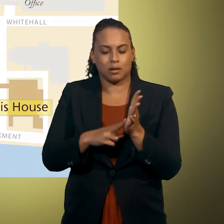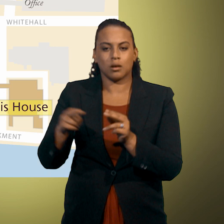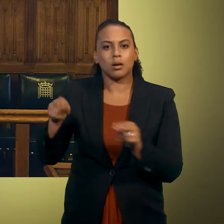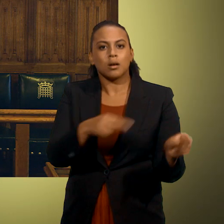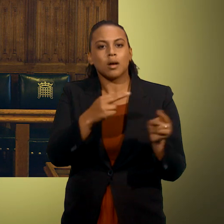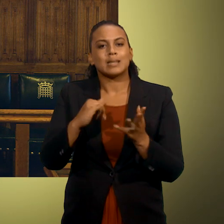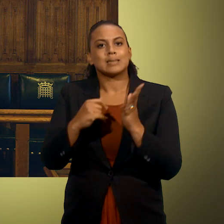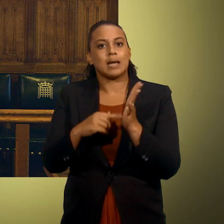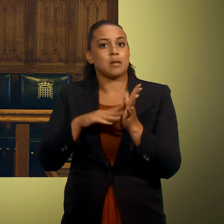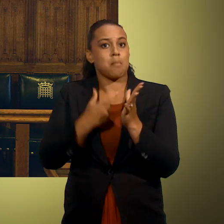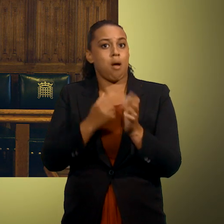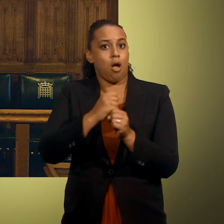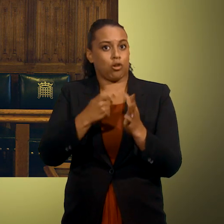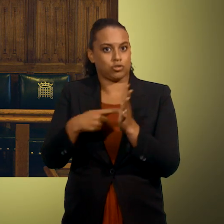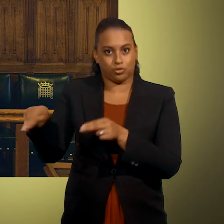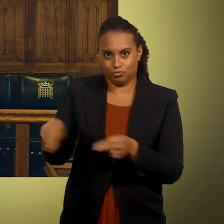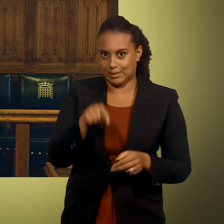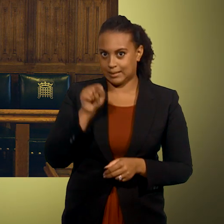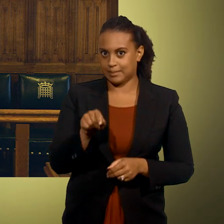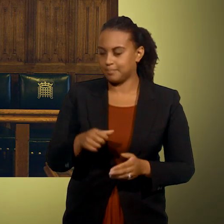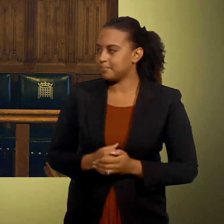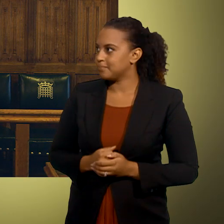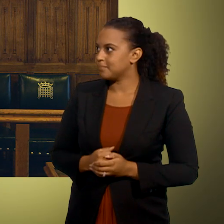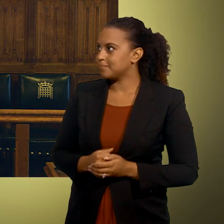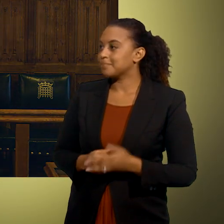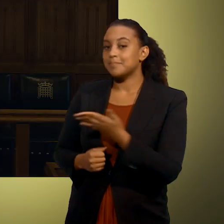Hi, I'm Sarah and I'm a senior doorkeeper on the Parliamentary Estate.